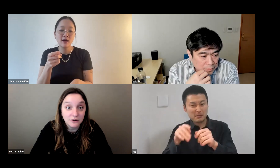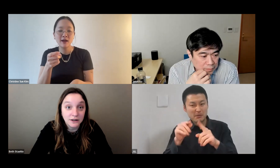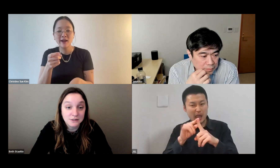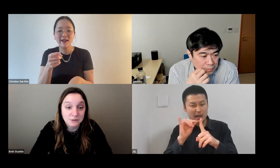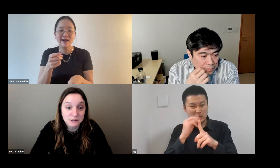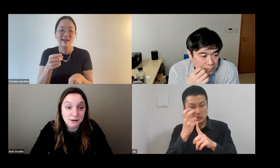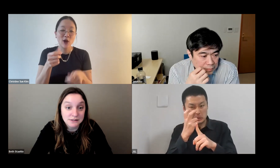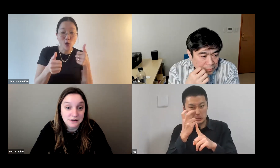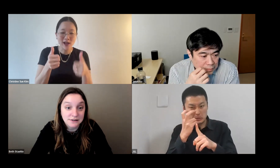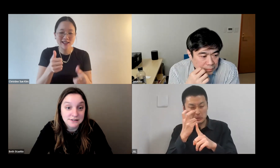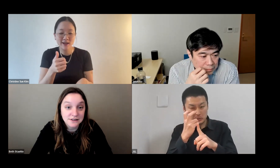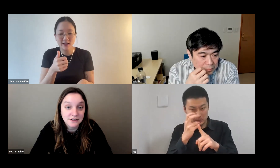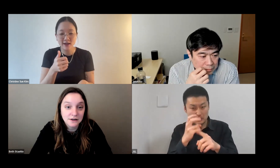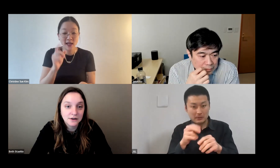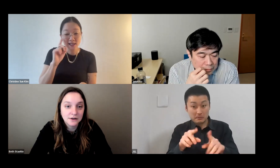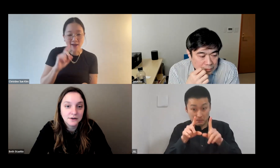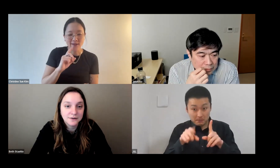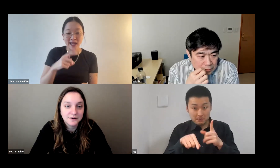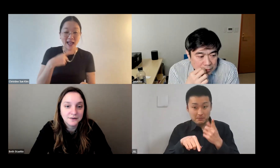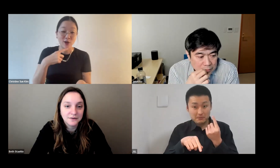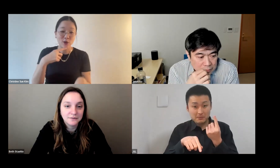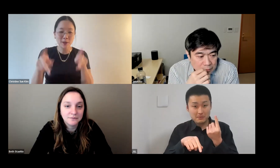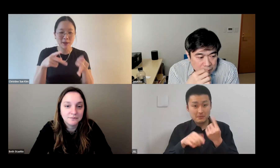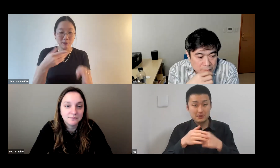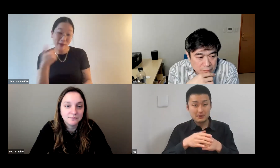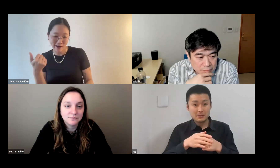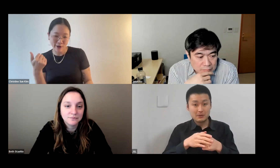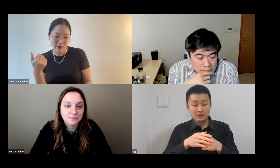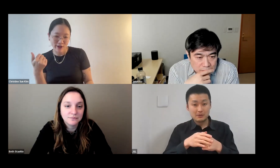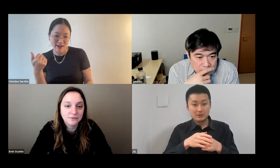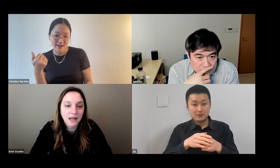in its responses.